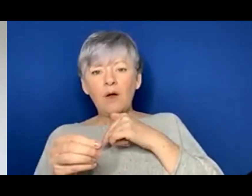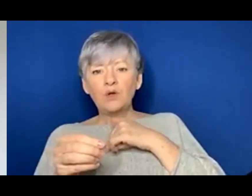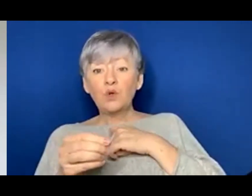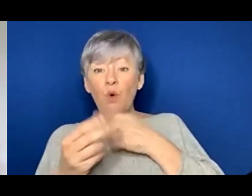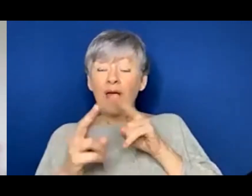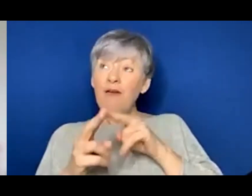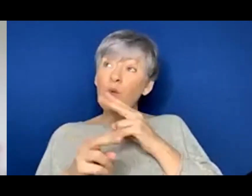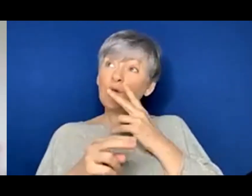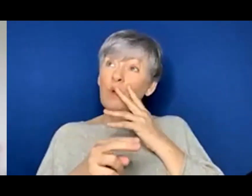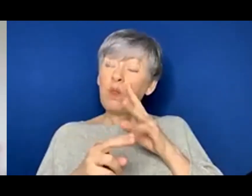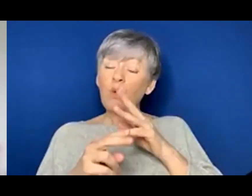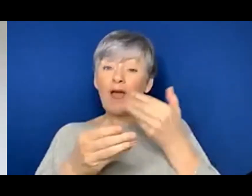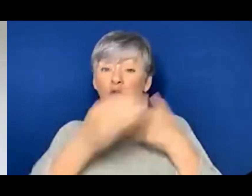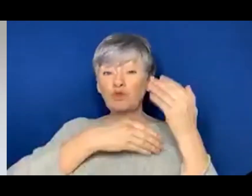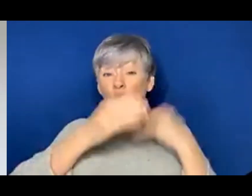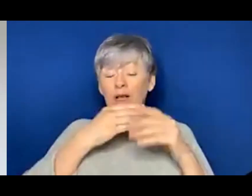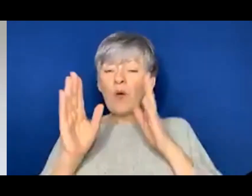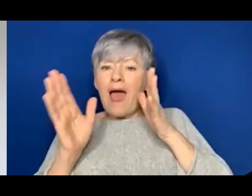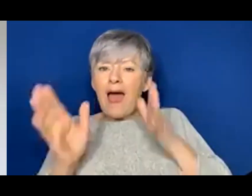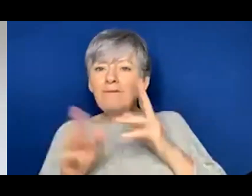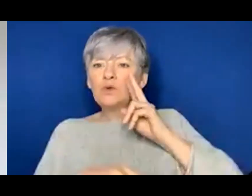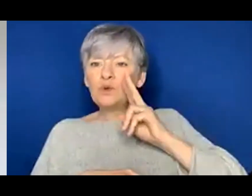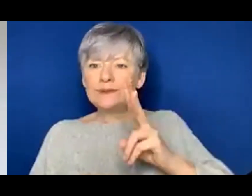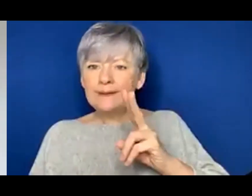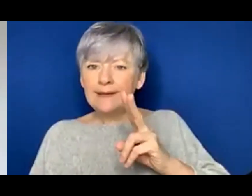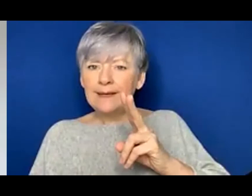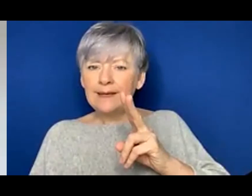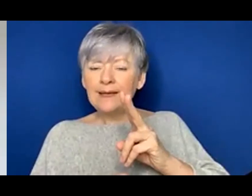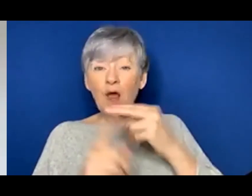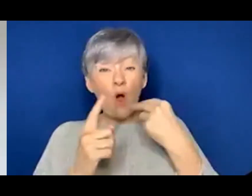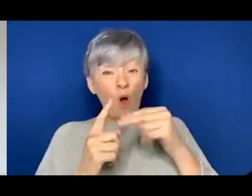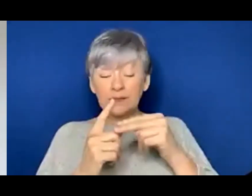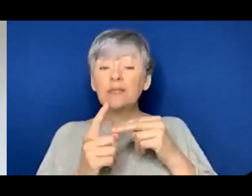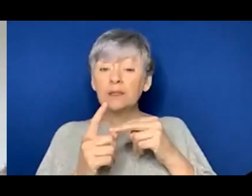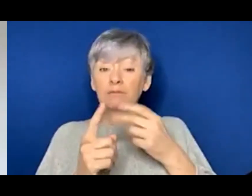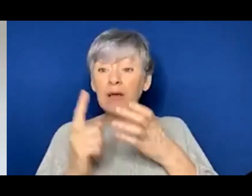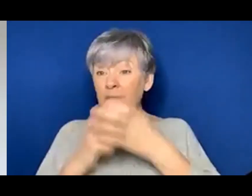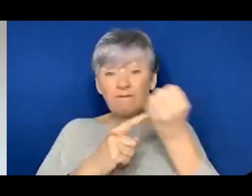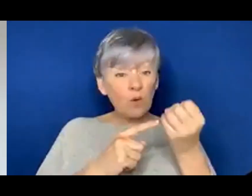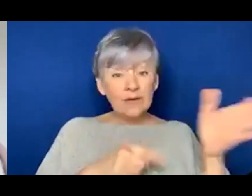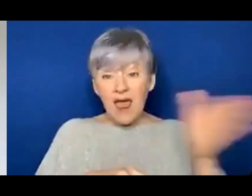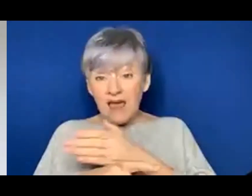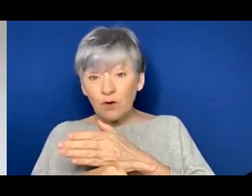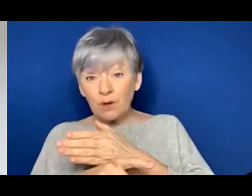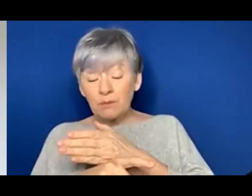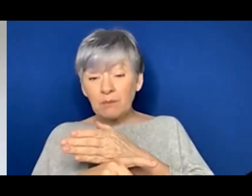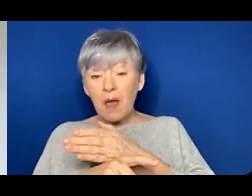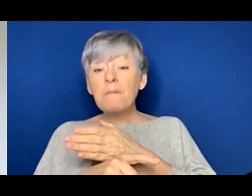historically, autism can be found everywhere but stuck in the limits of its society.